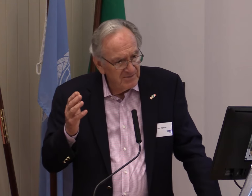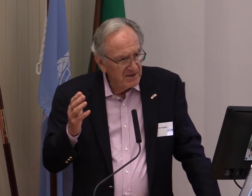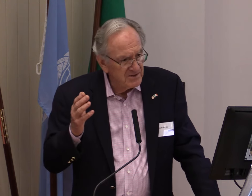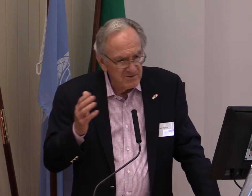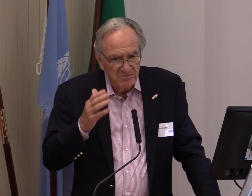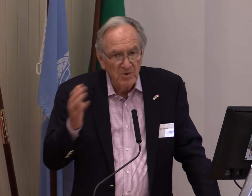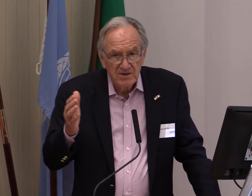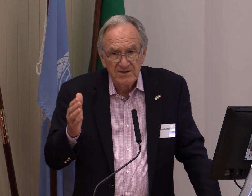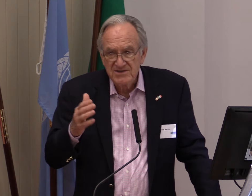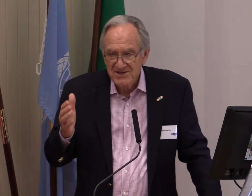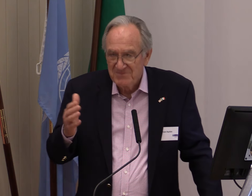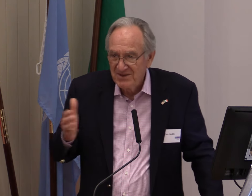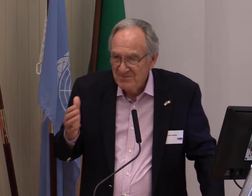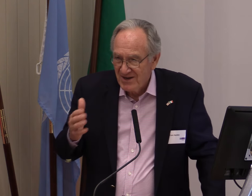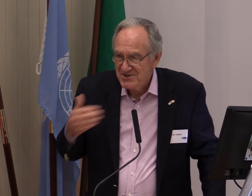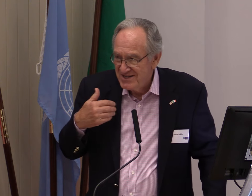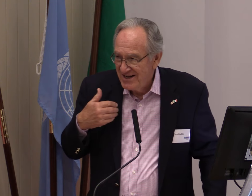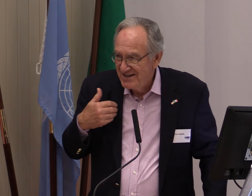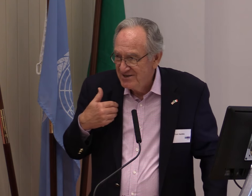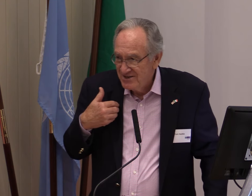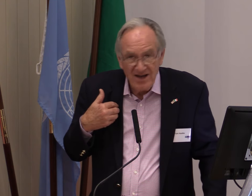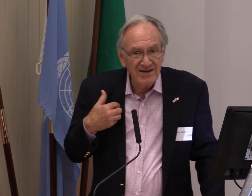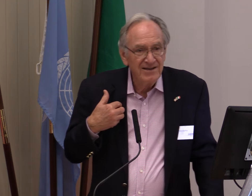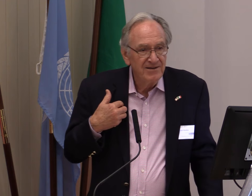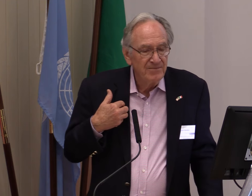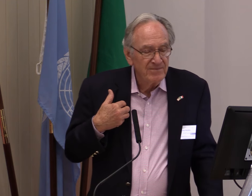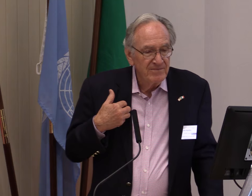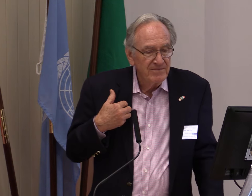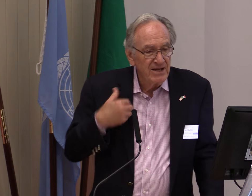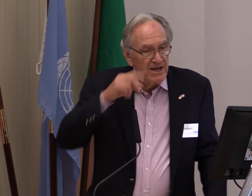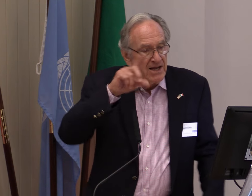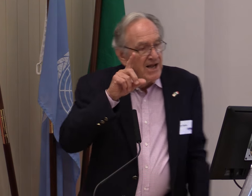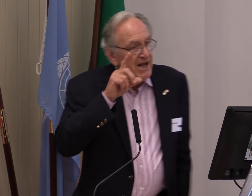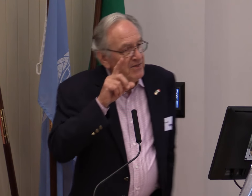about this, there's more to this disability policy than I had thought.